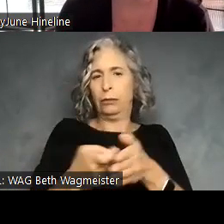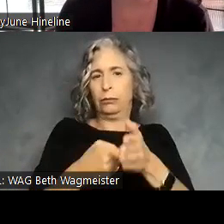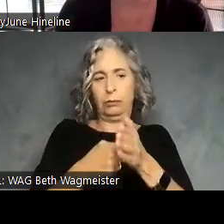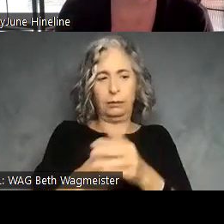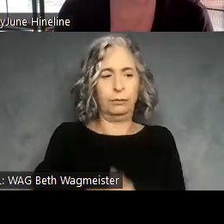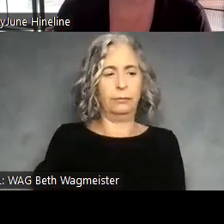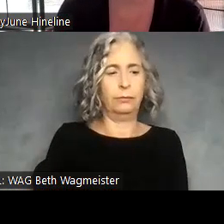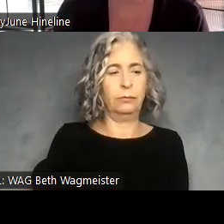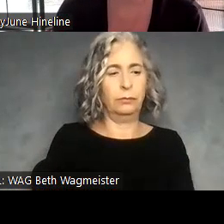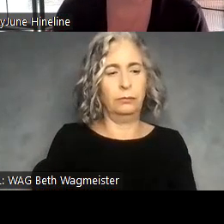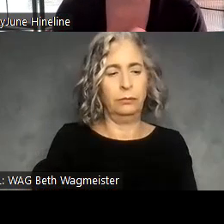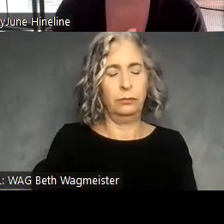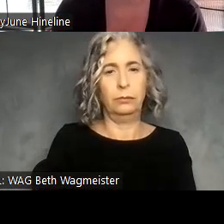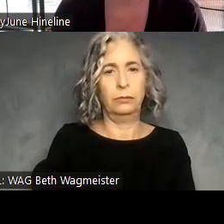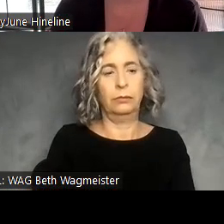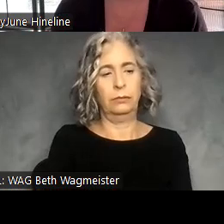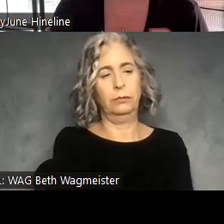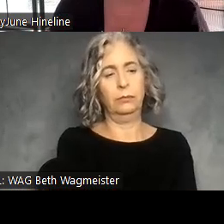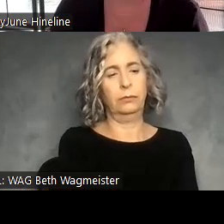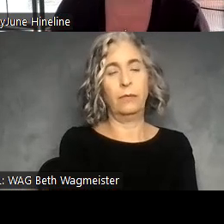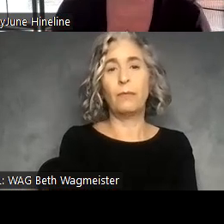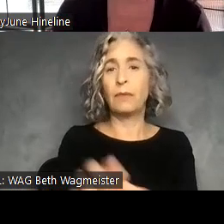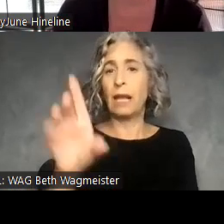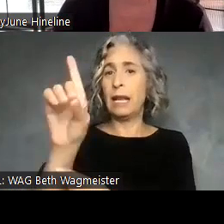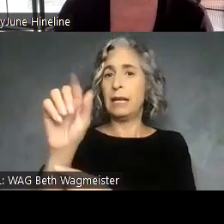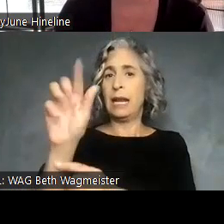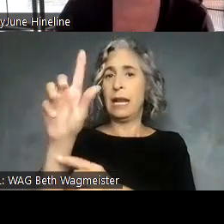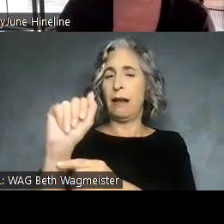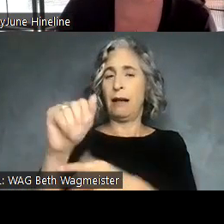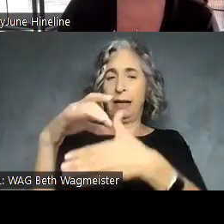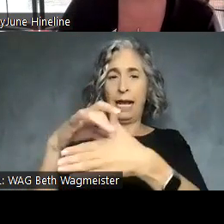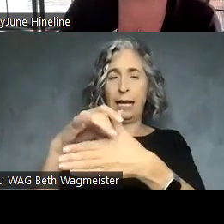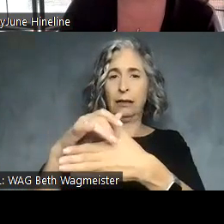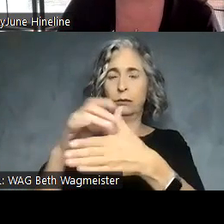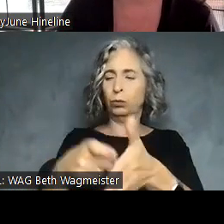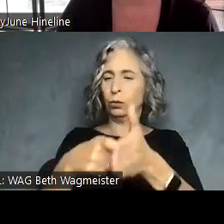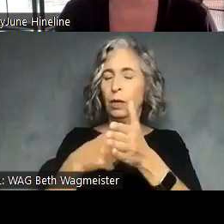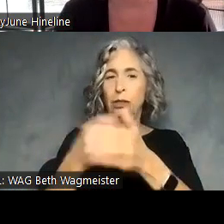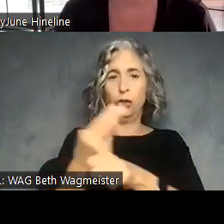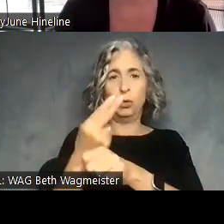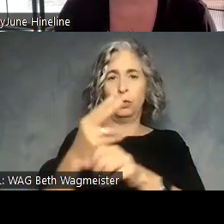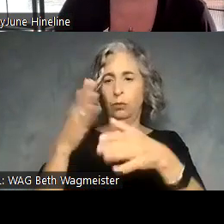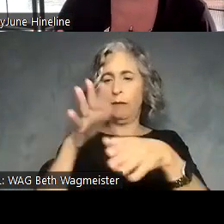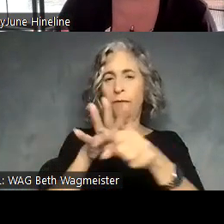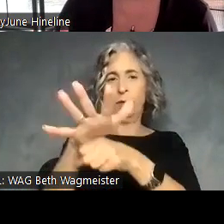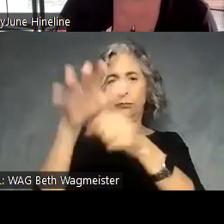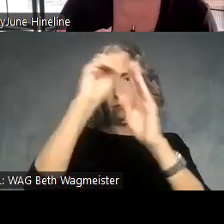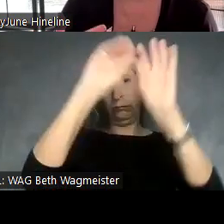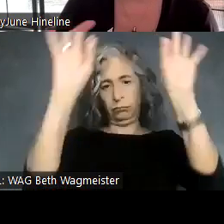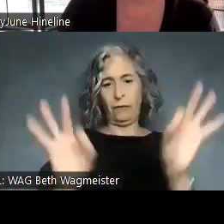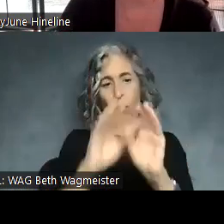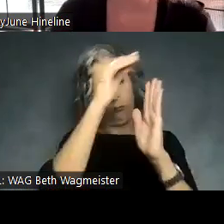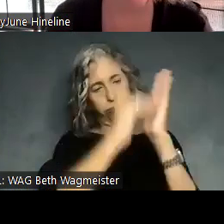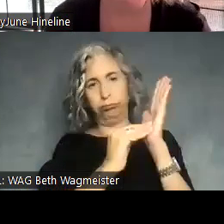Individuals who live with dyscalculia, who have sometimes issues around numbers. It